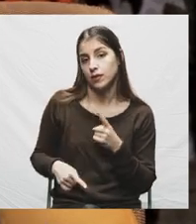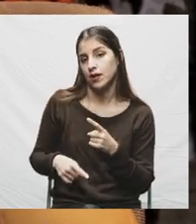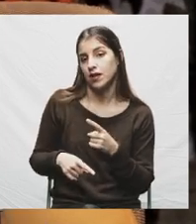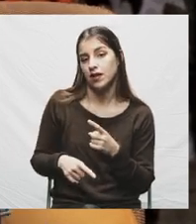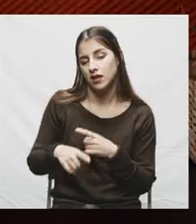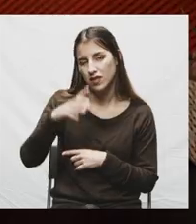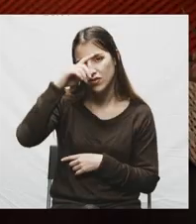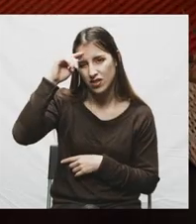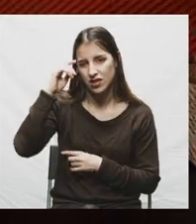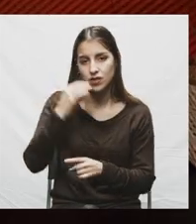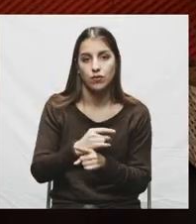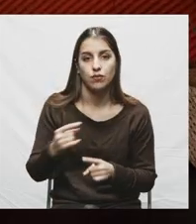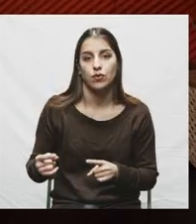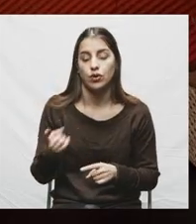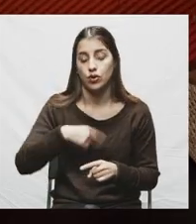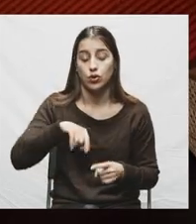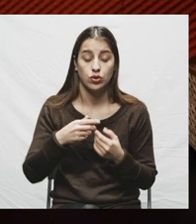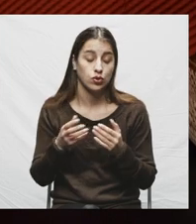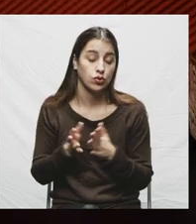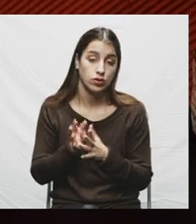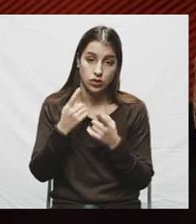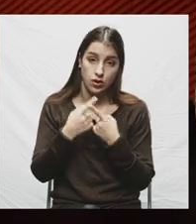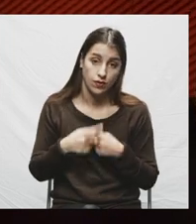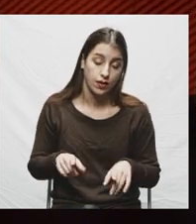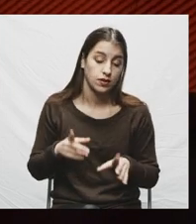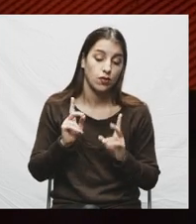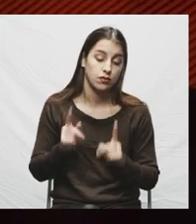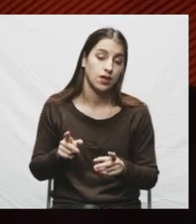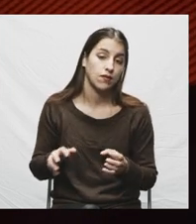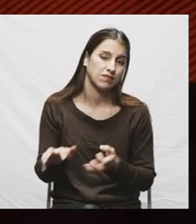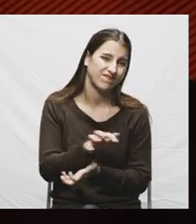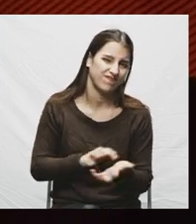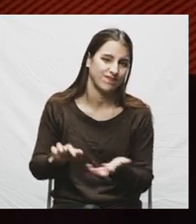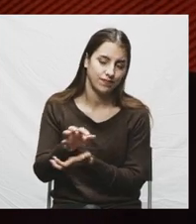it was hard to combine all that diversity in only one production structure.